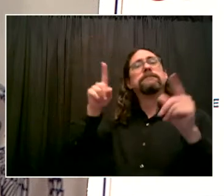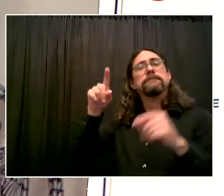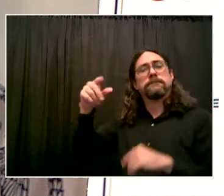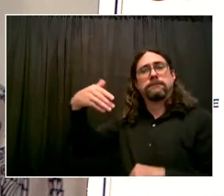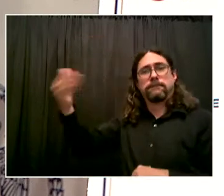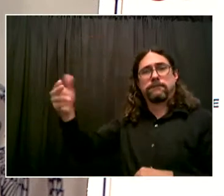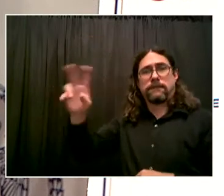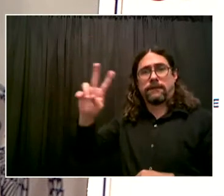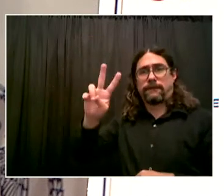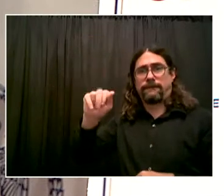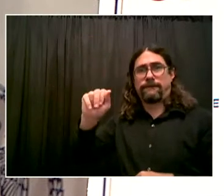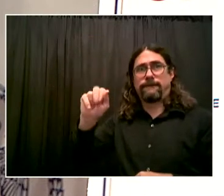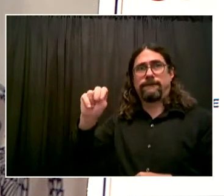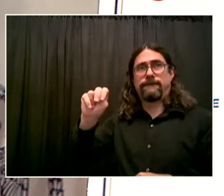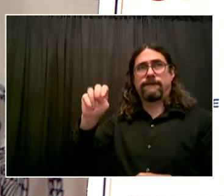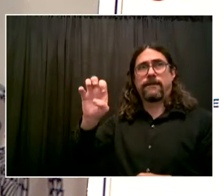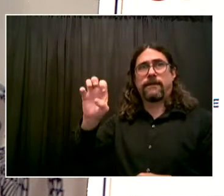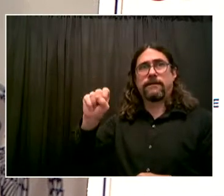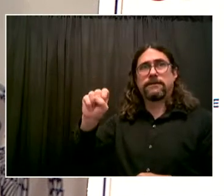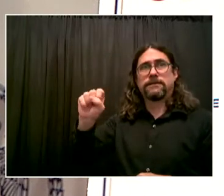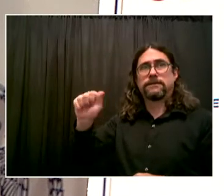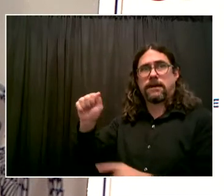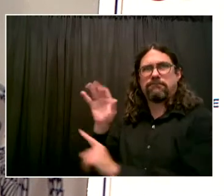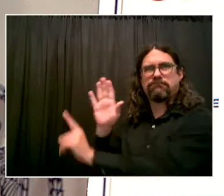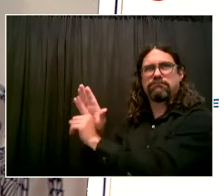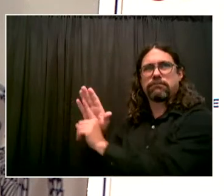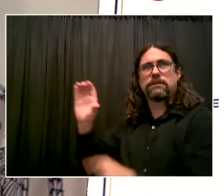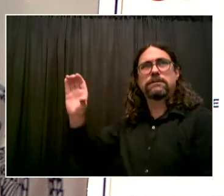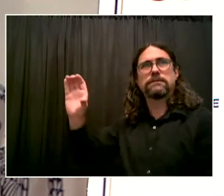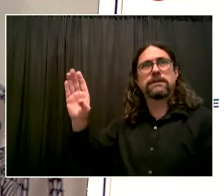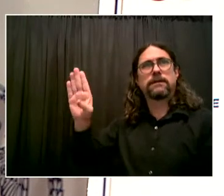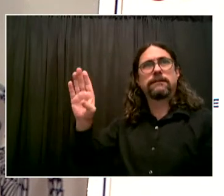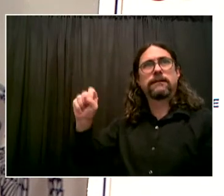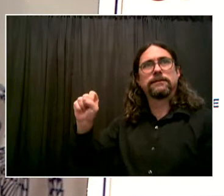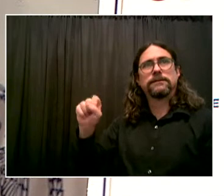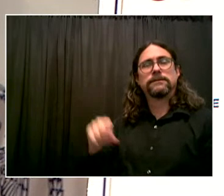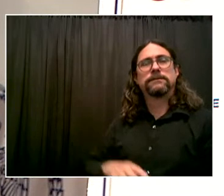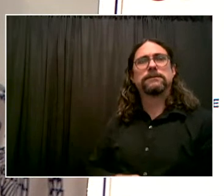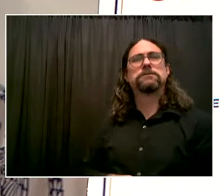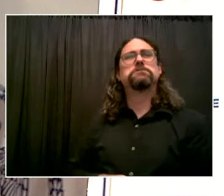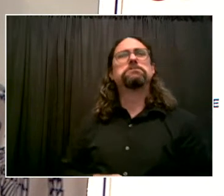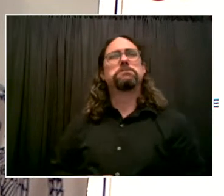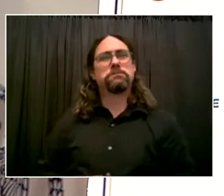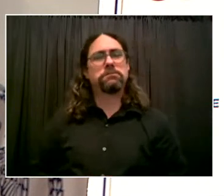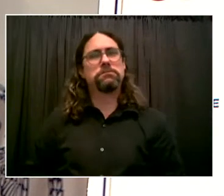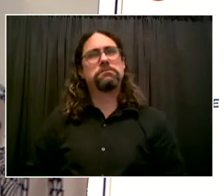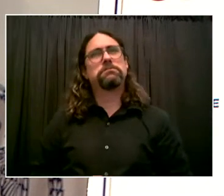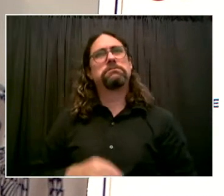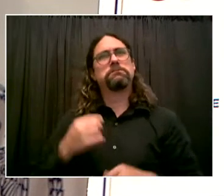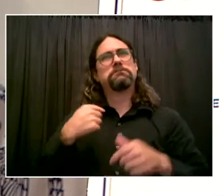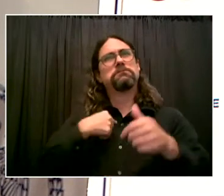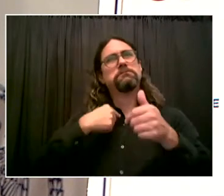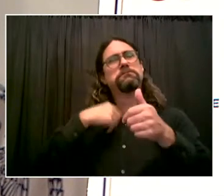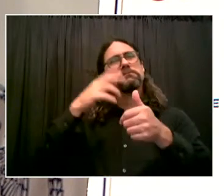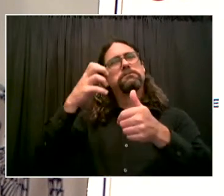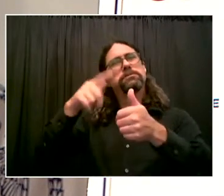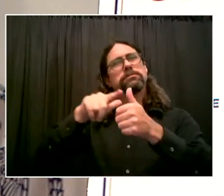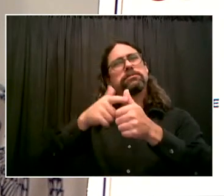FROM CBS. Reporter: OGOD OMRNING EVERYBODY. THNKA U YOFR O TAKING MY QUESTION. THIS IS A FOLLOW- UP TO KALA'S QUESTION BECAUSE IT DOES RELATE